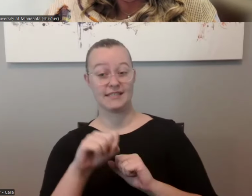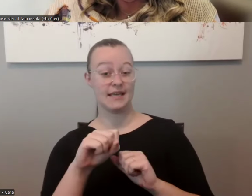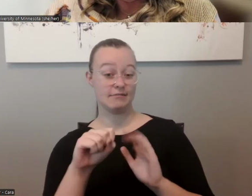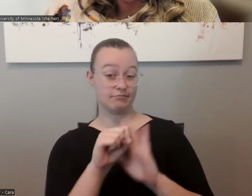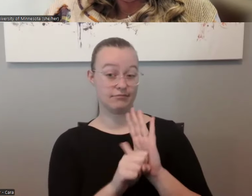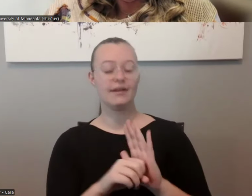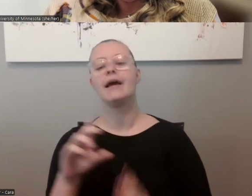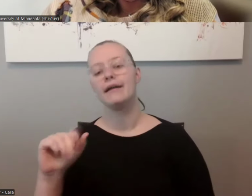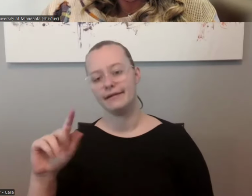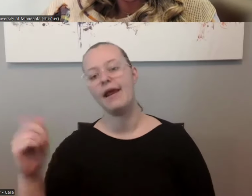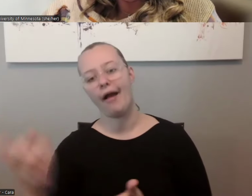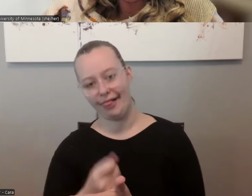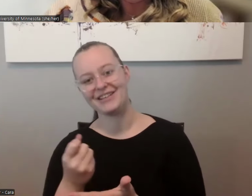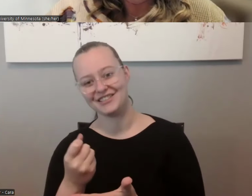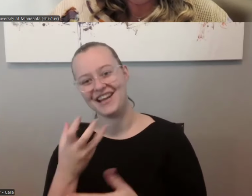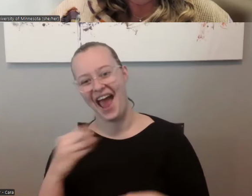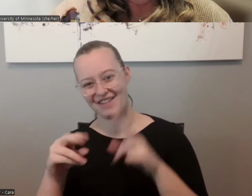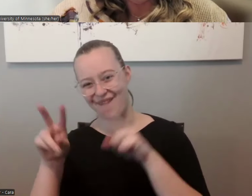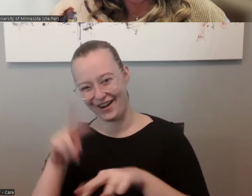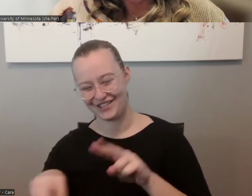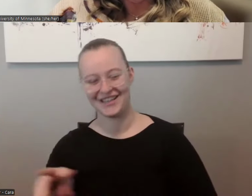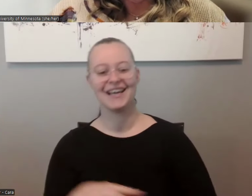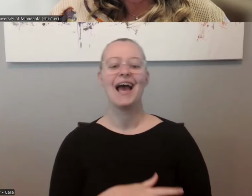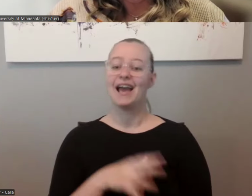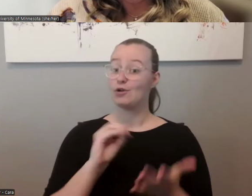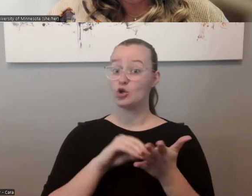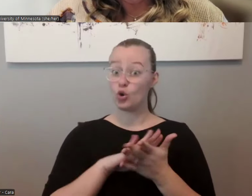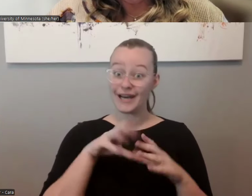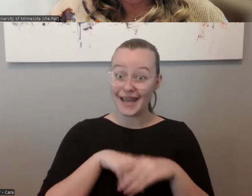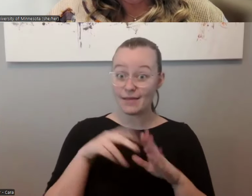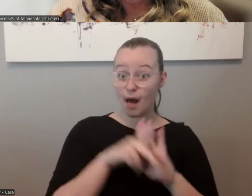is data collection and monitoring. As we noted in the policy guide, a number of